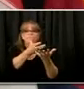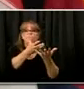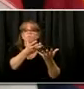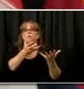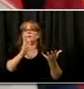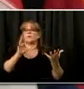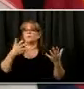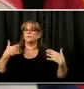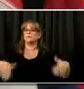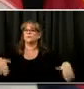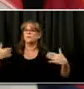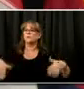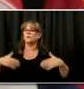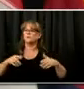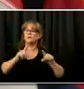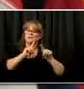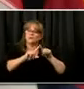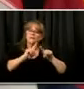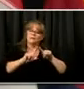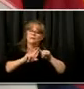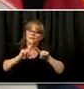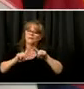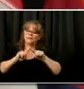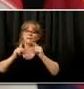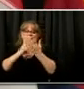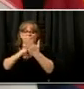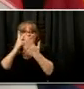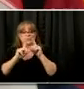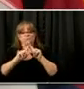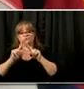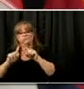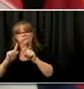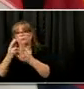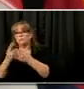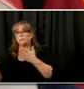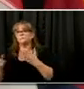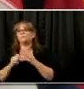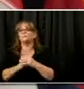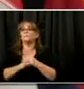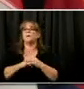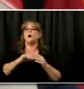different ways. We tried to respond to how we were doing education and therefore how we could track